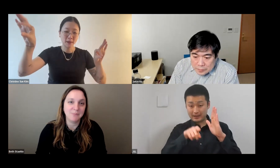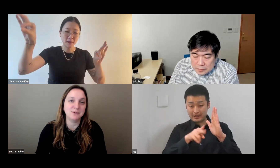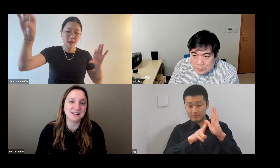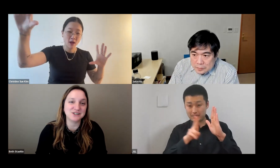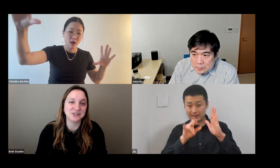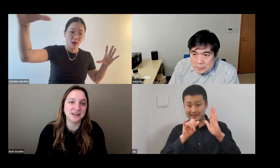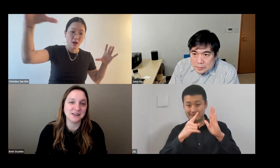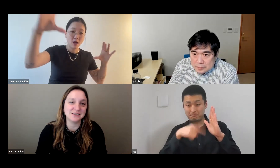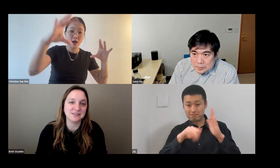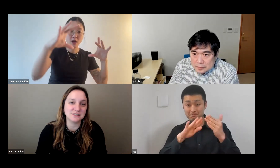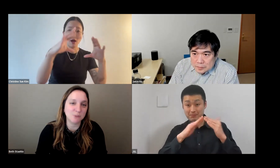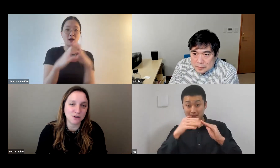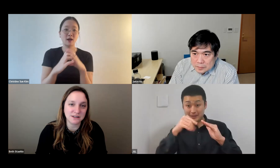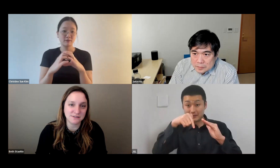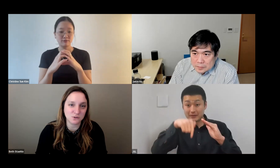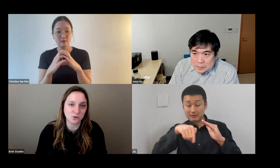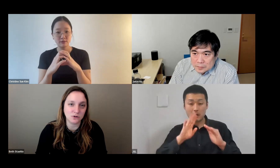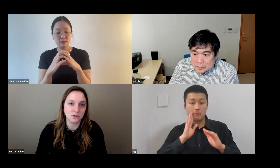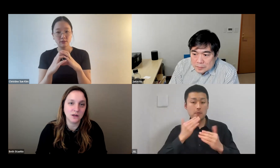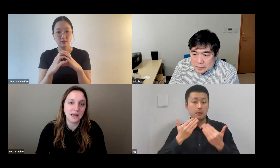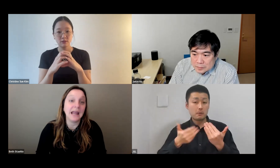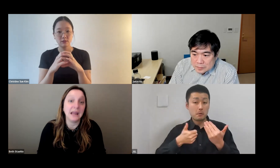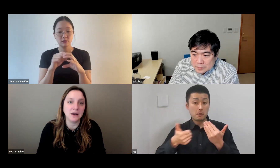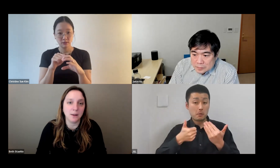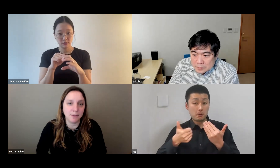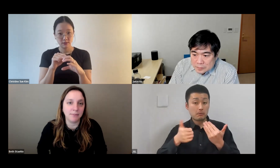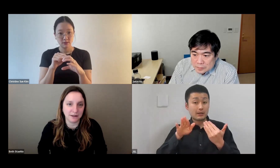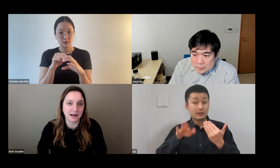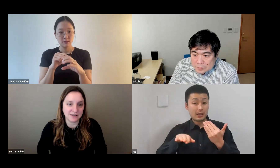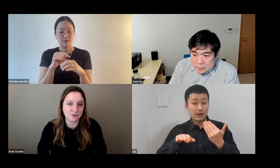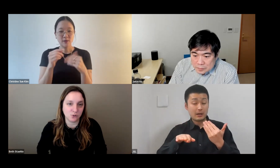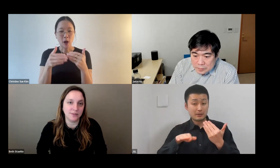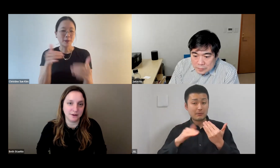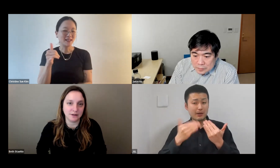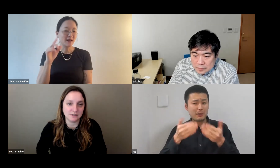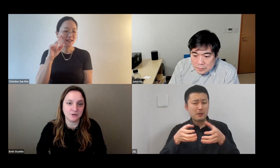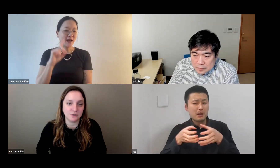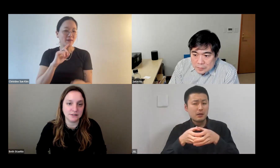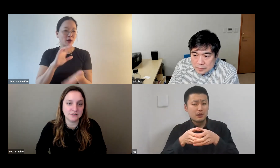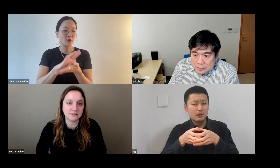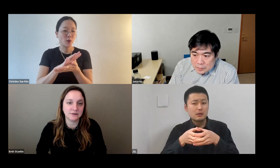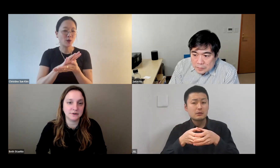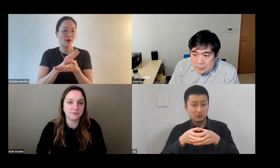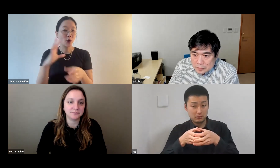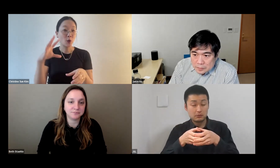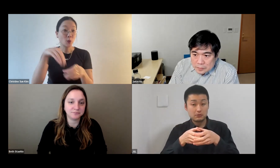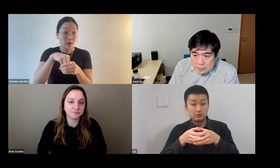There is actually a small deaf school in a public high school with hearing students.